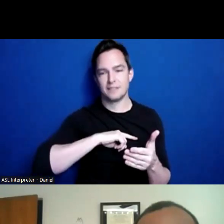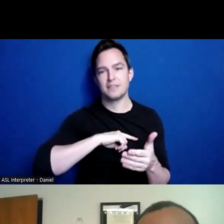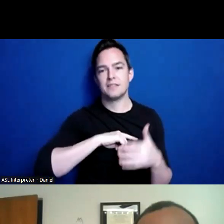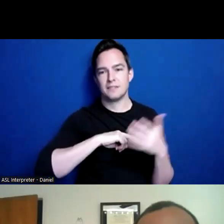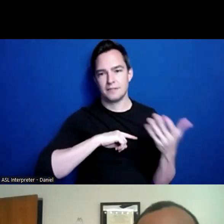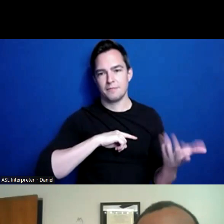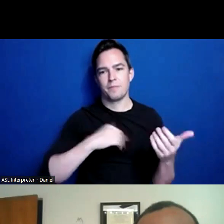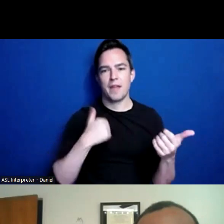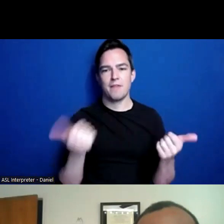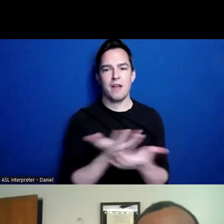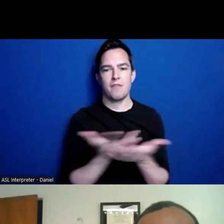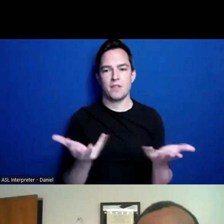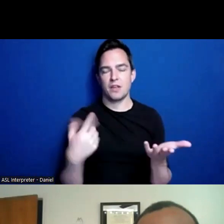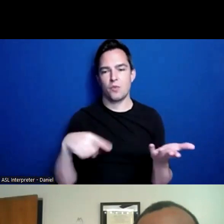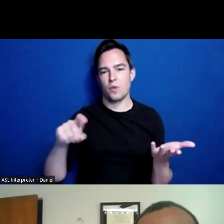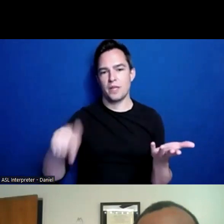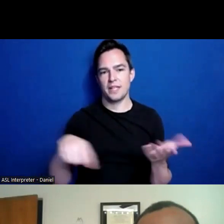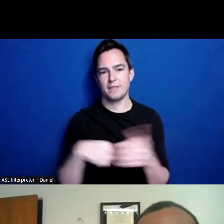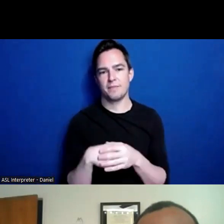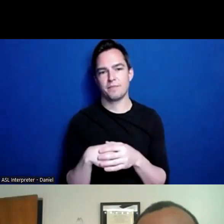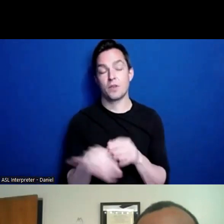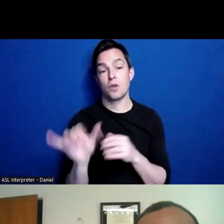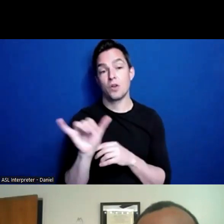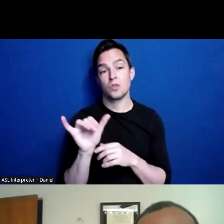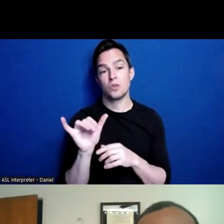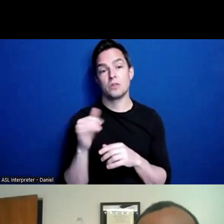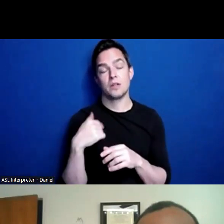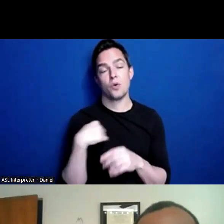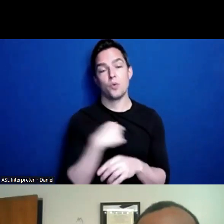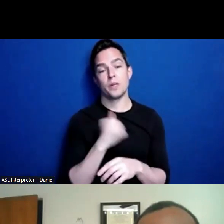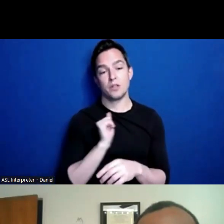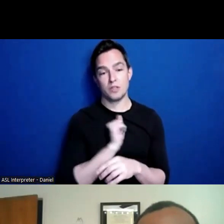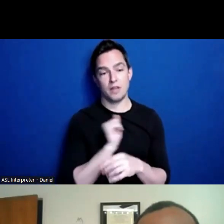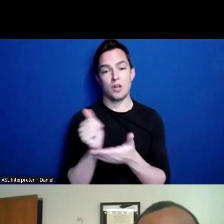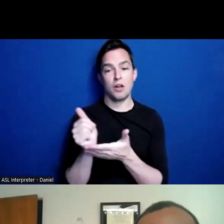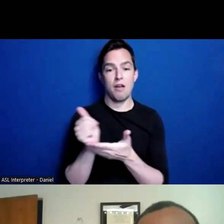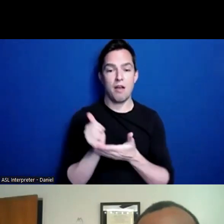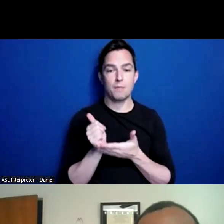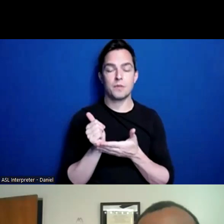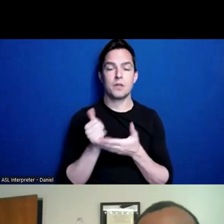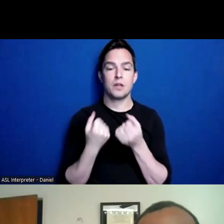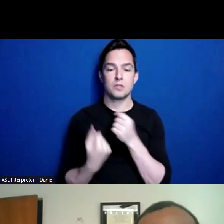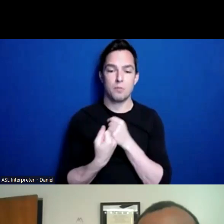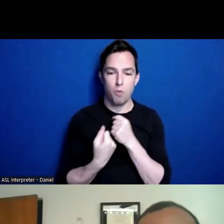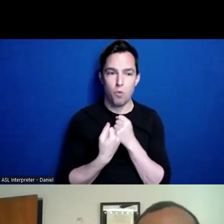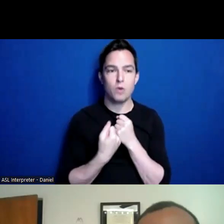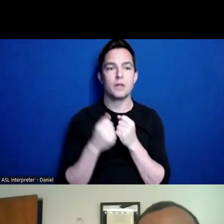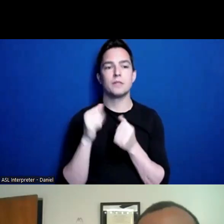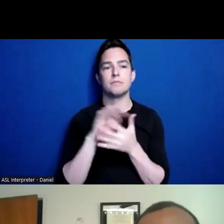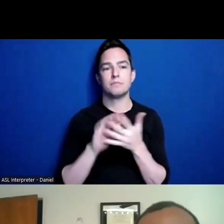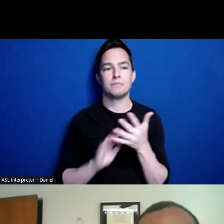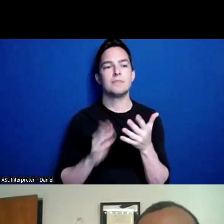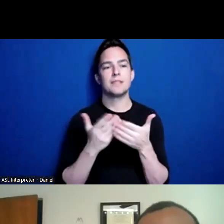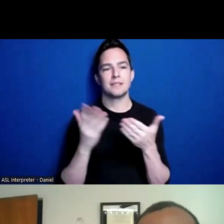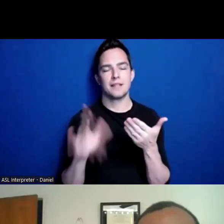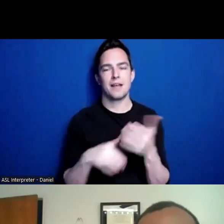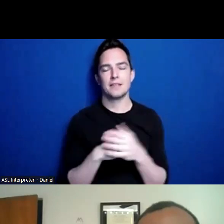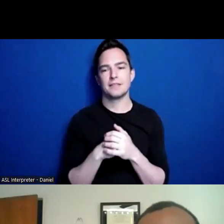everything that we need and are being helped and supported and things like that. And I think,